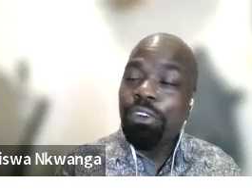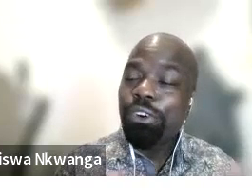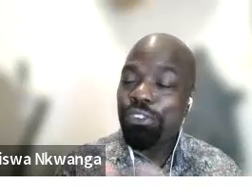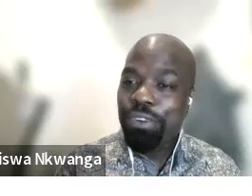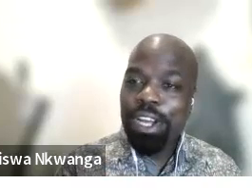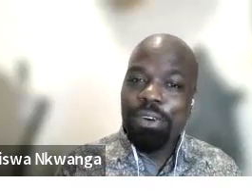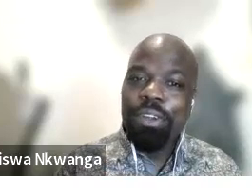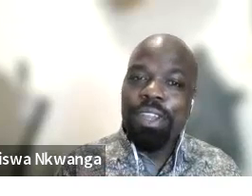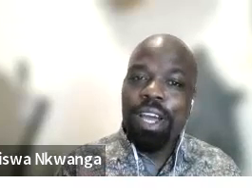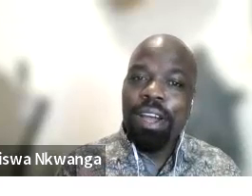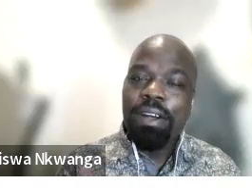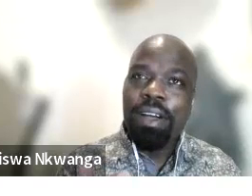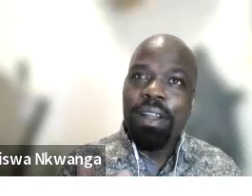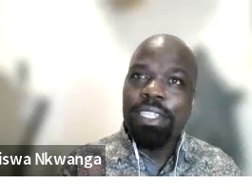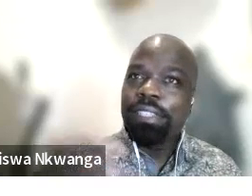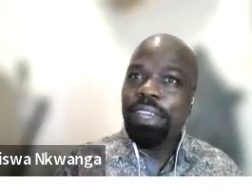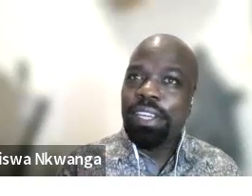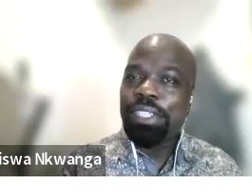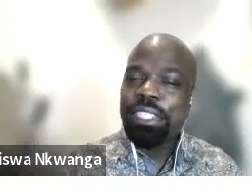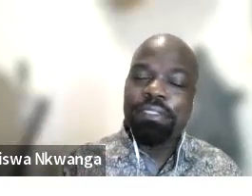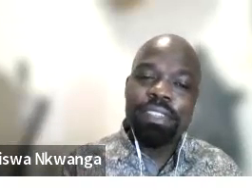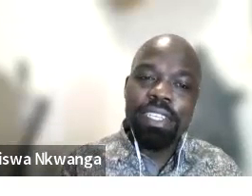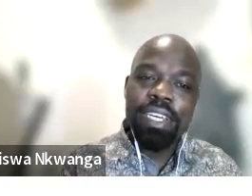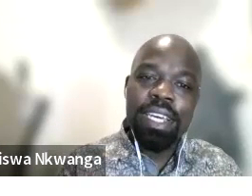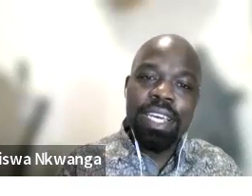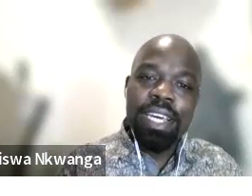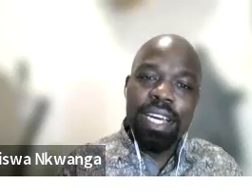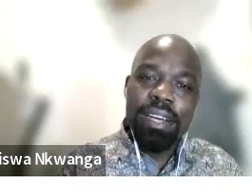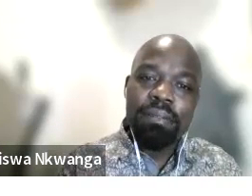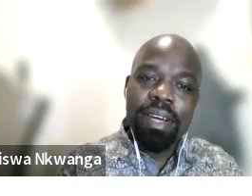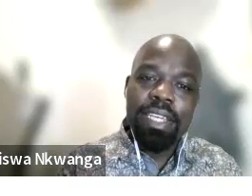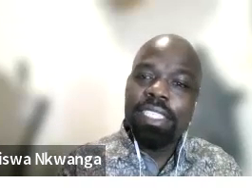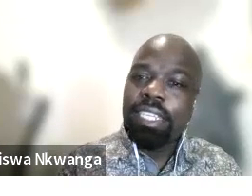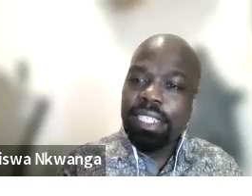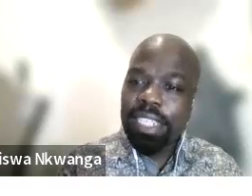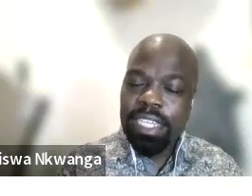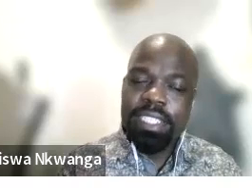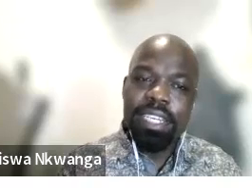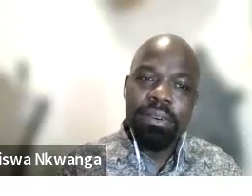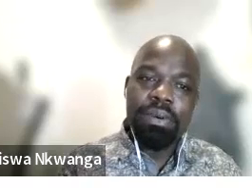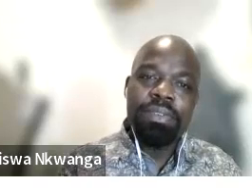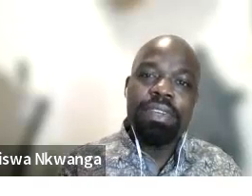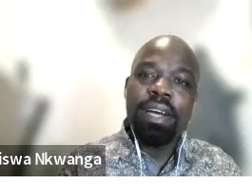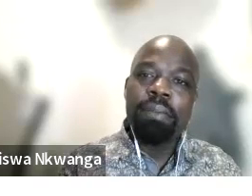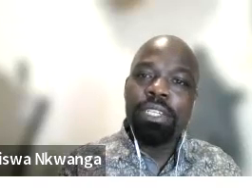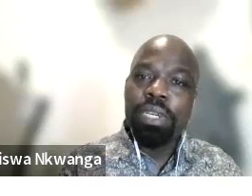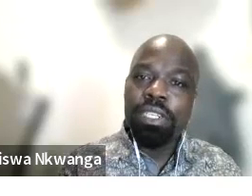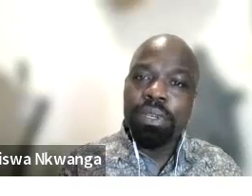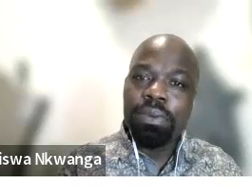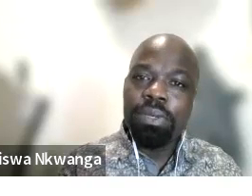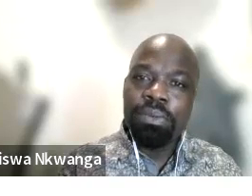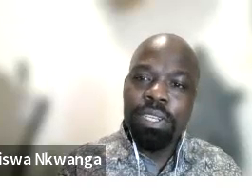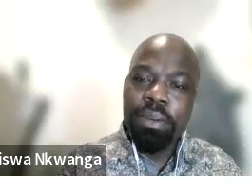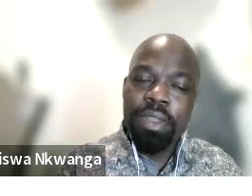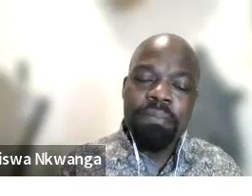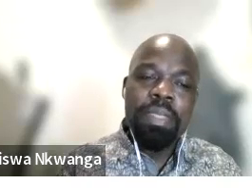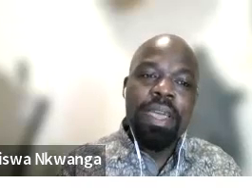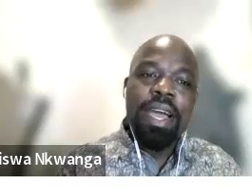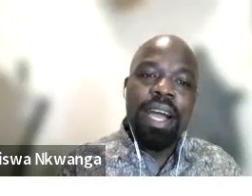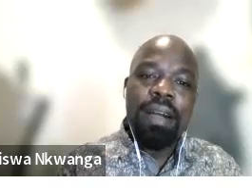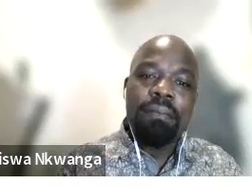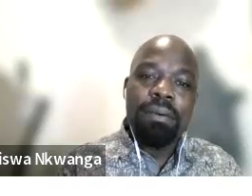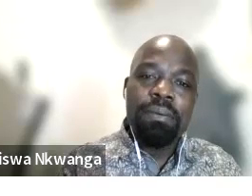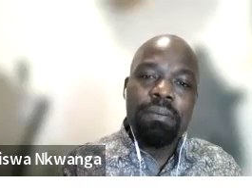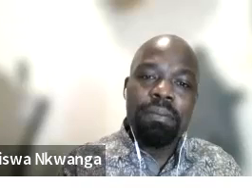We're not on track on achieving the set targets and goals by 2023.